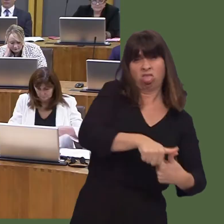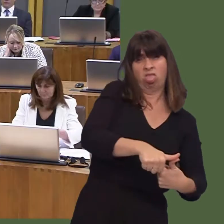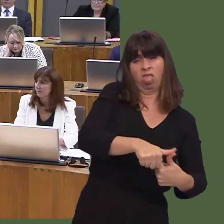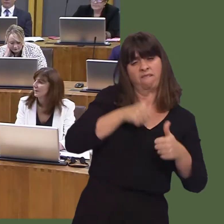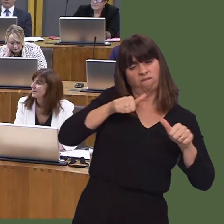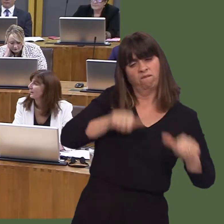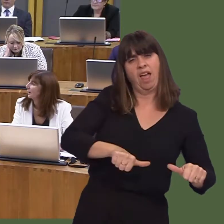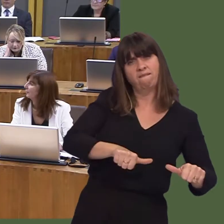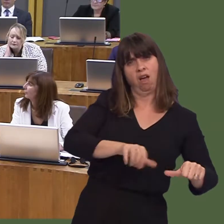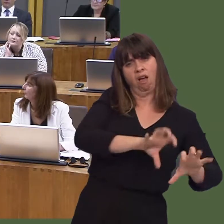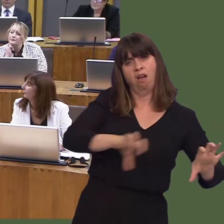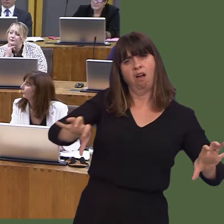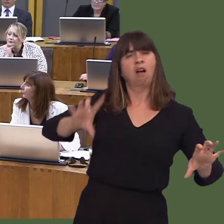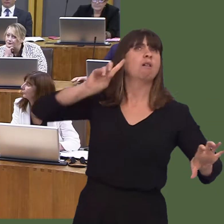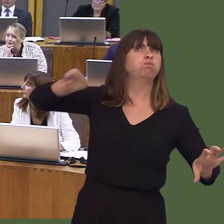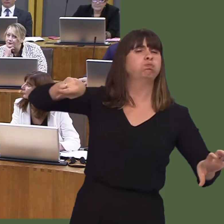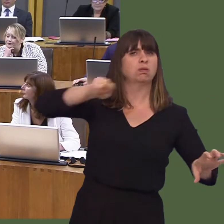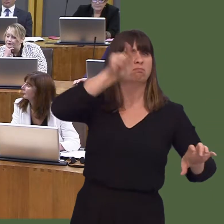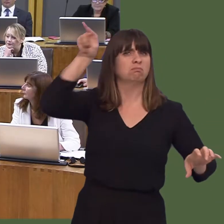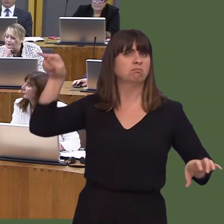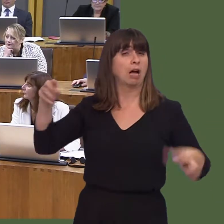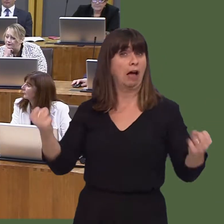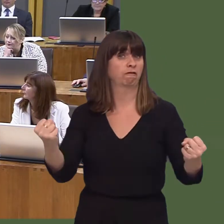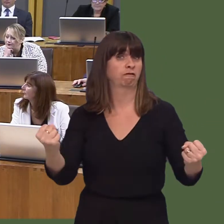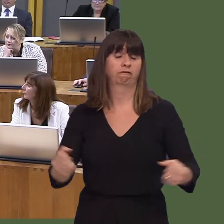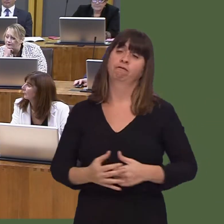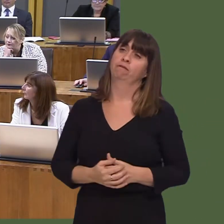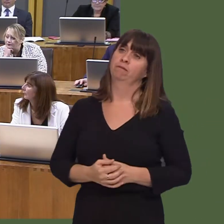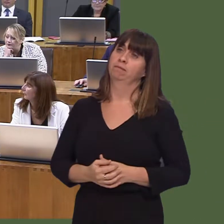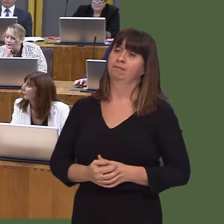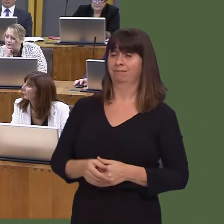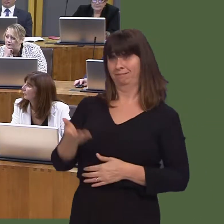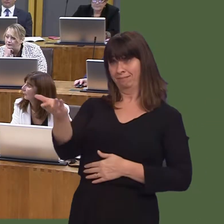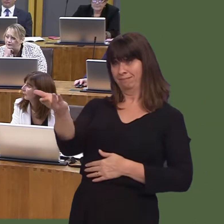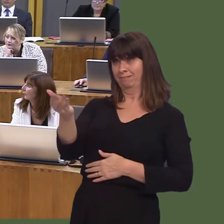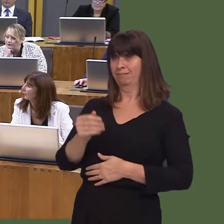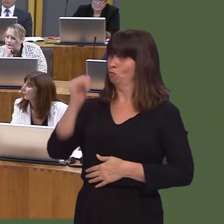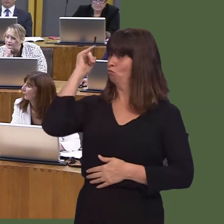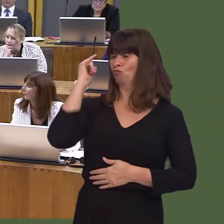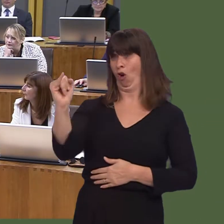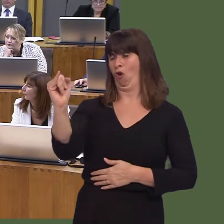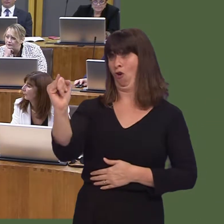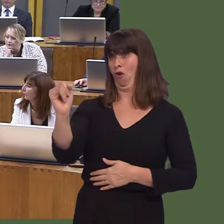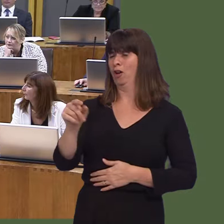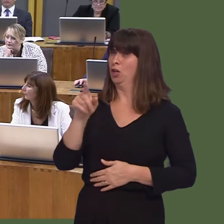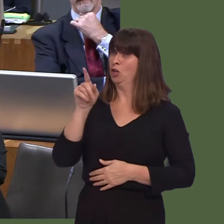Julie James AM: Well, I think that the leader of the opposition is entirely wrong in both his premise and his argument.